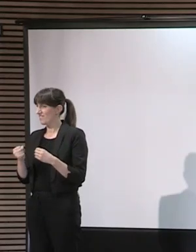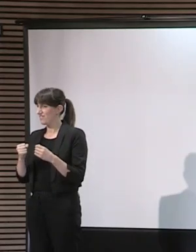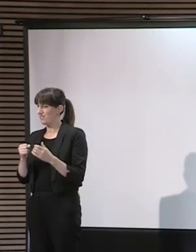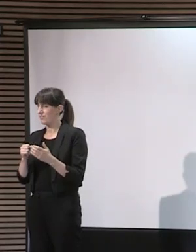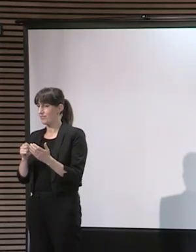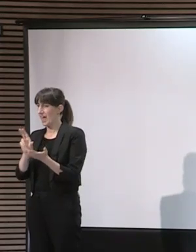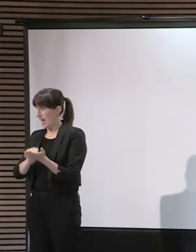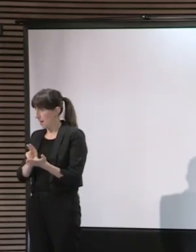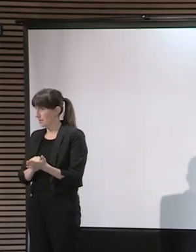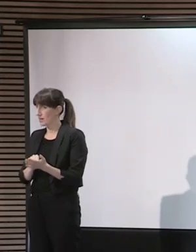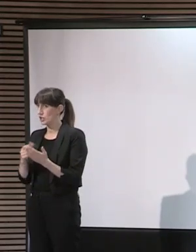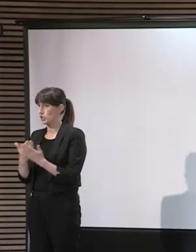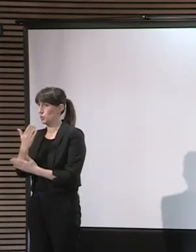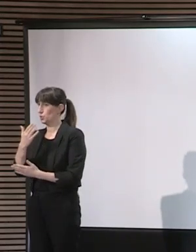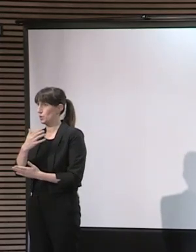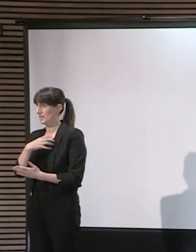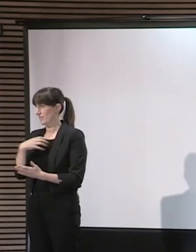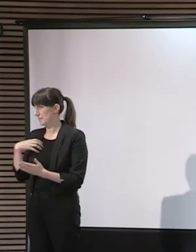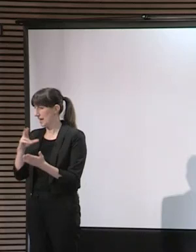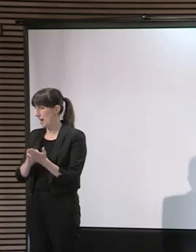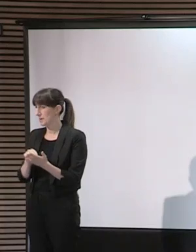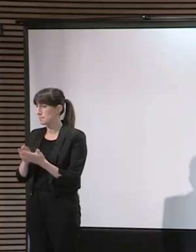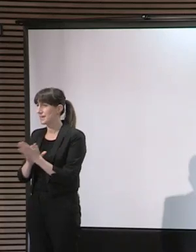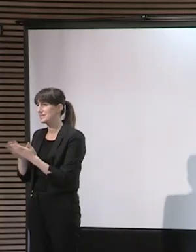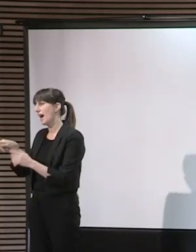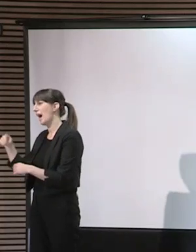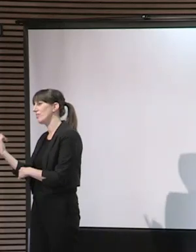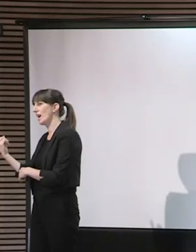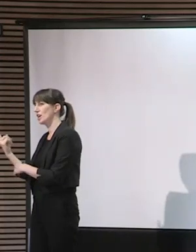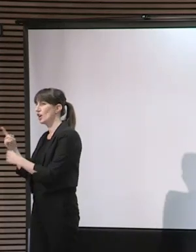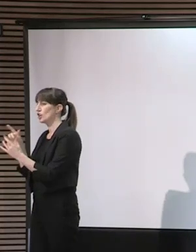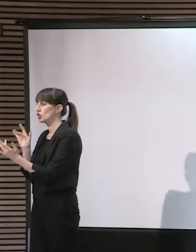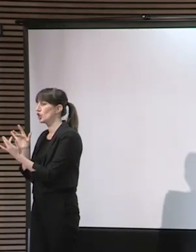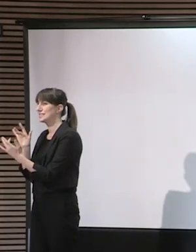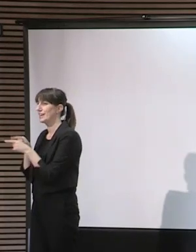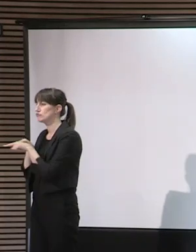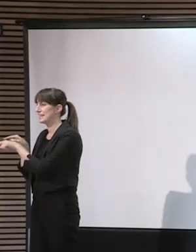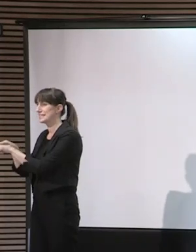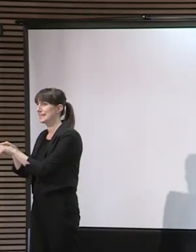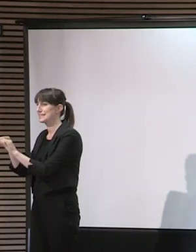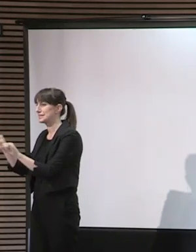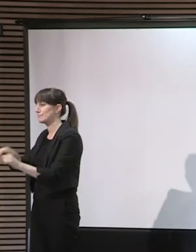in hospitalty - have gotten rid of their contact-tracing sheets because they think the